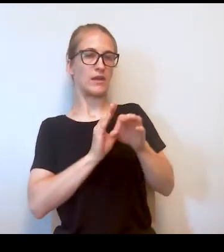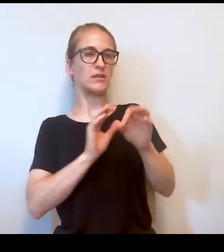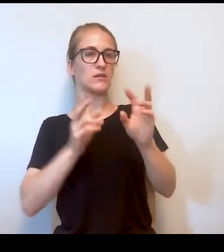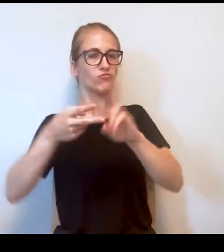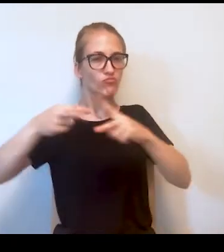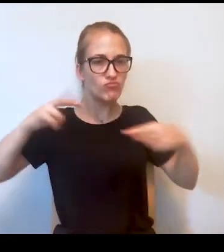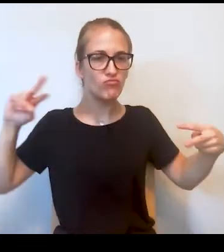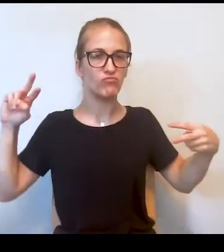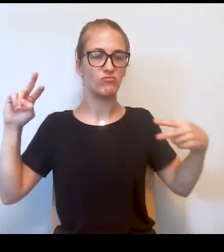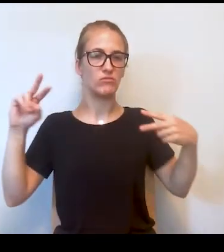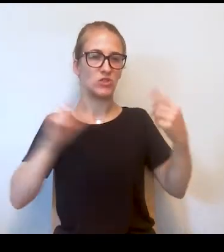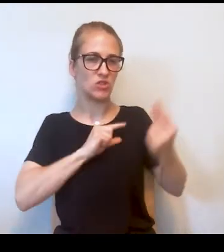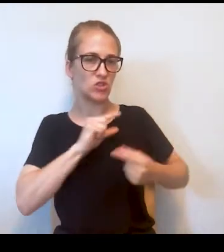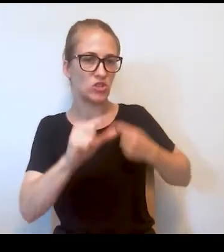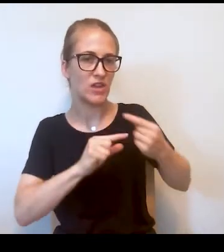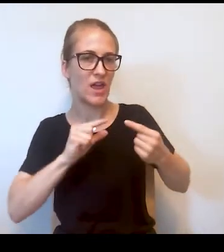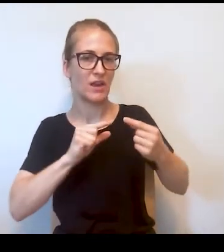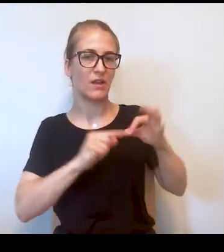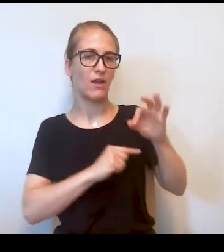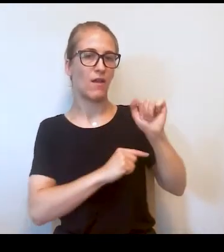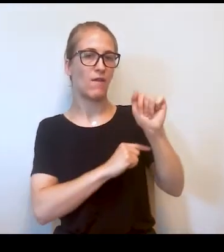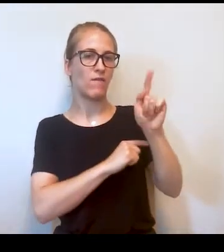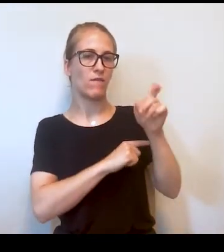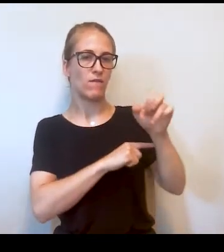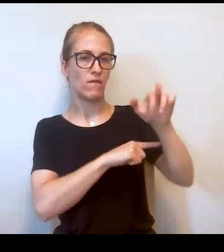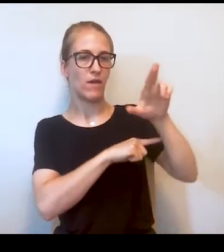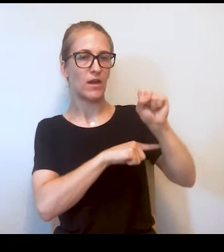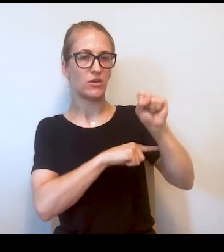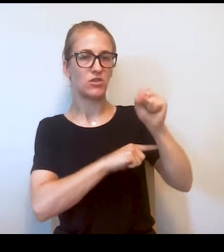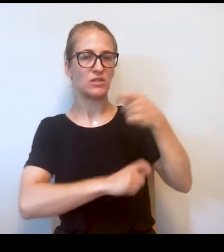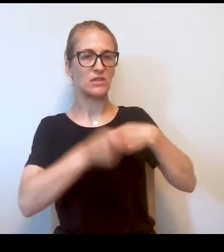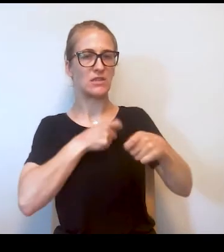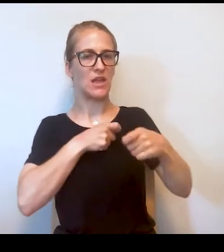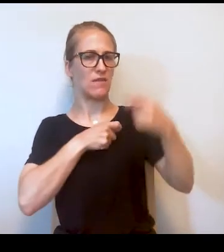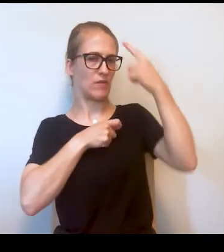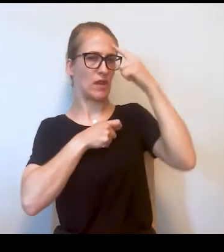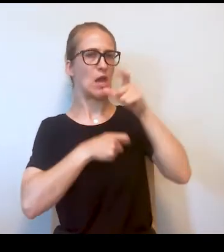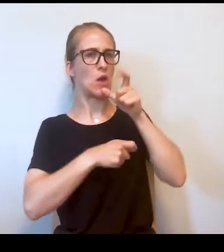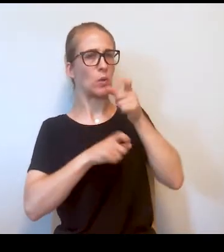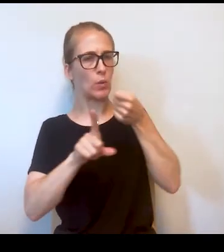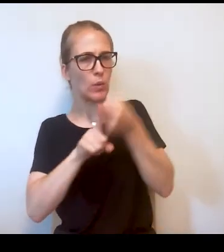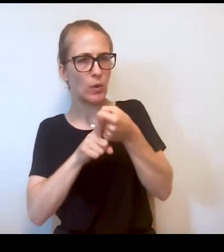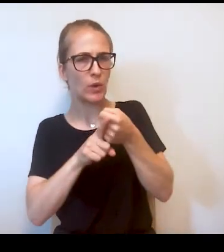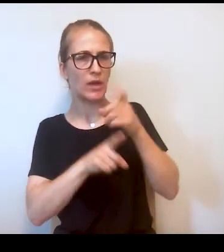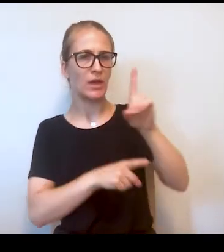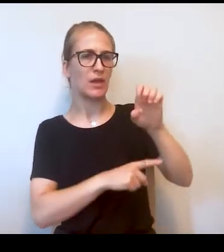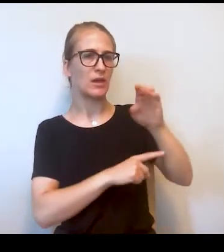instead of think about who this affects, demographics, how common it is,